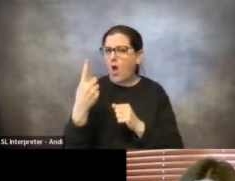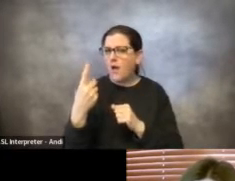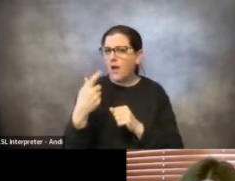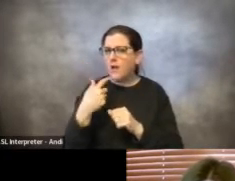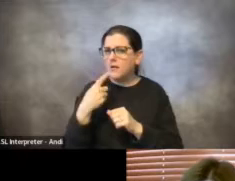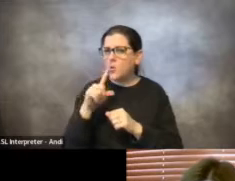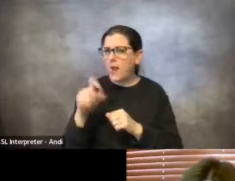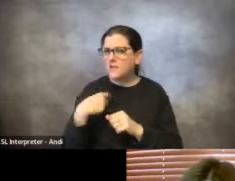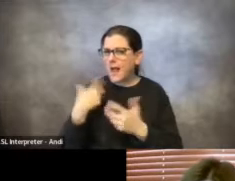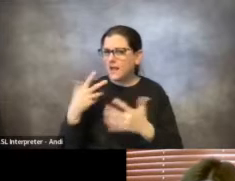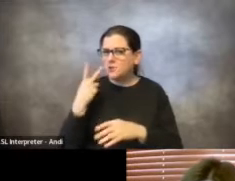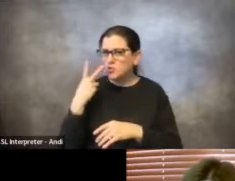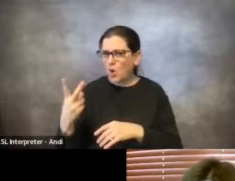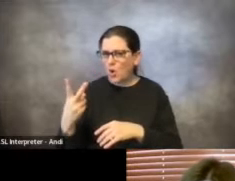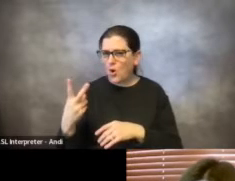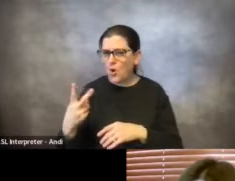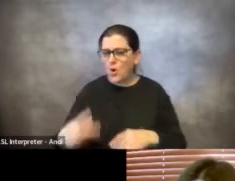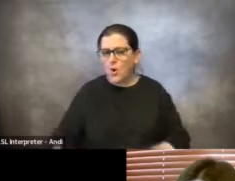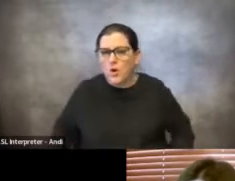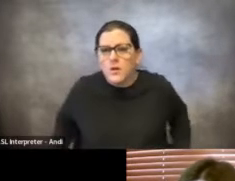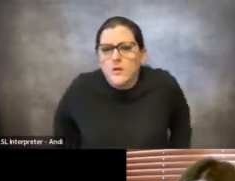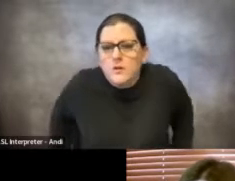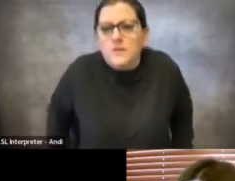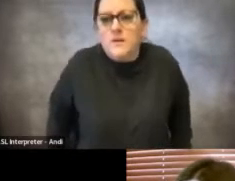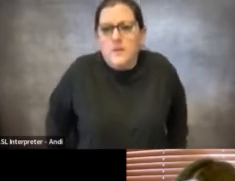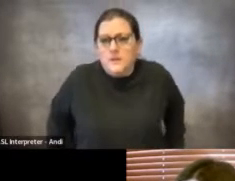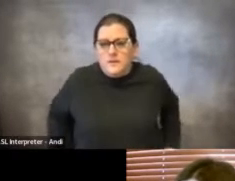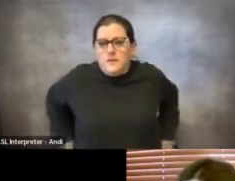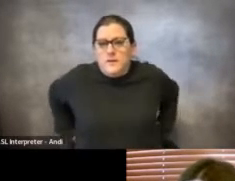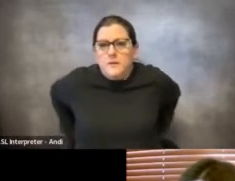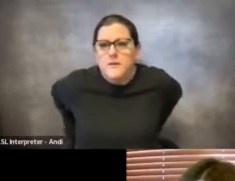saw from the group asking about, and I think this could be for